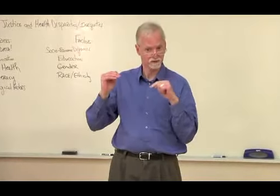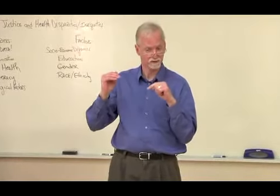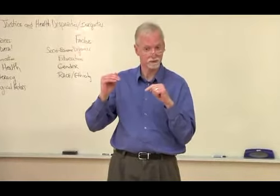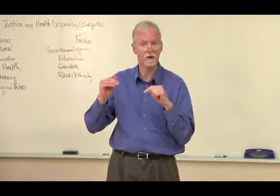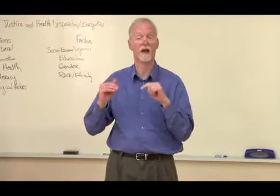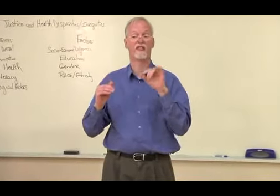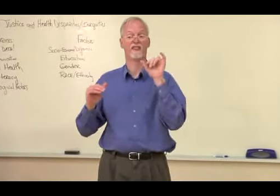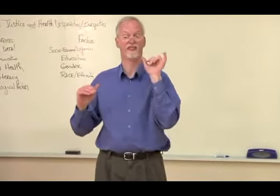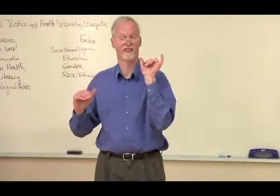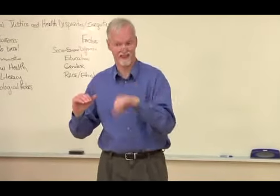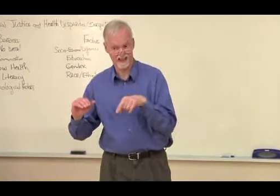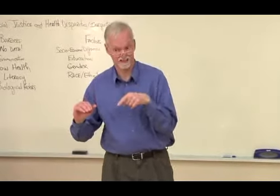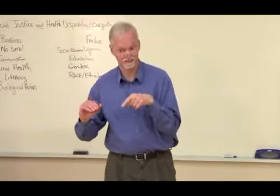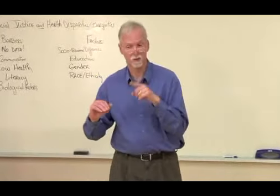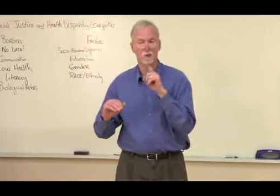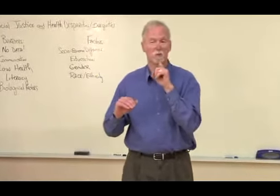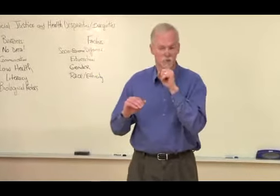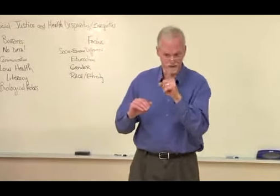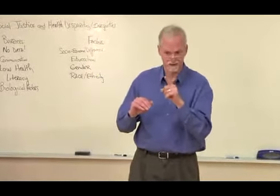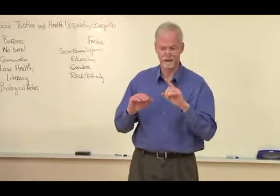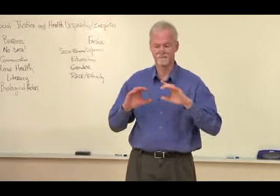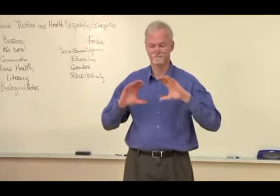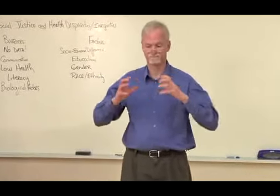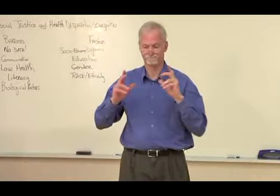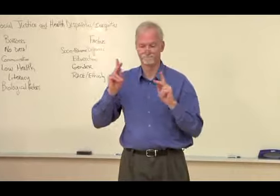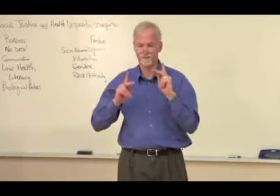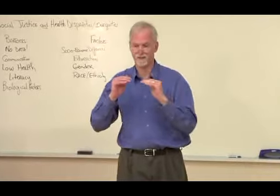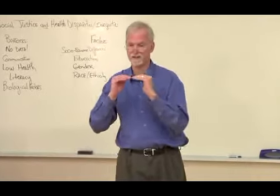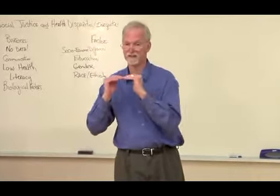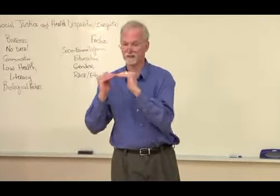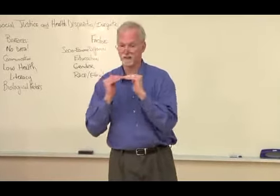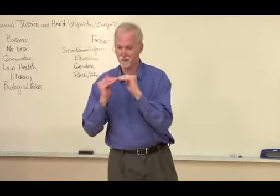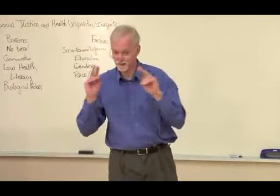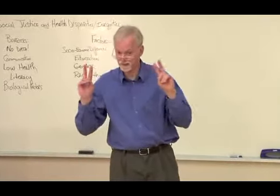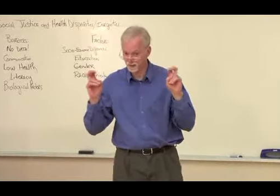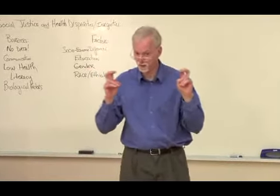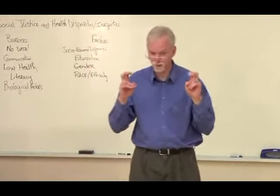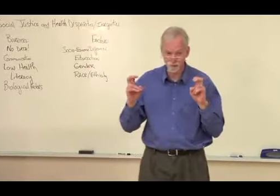and that is a real social justice issue.